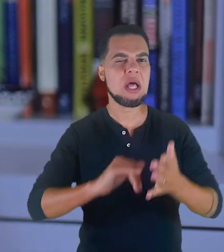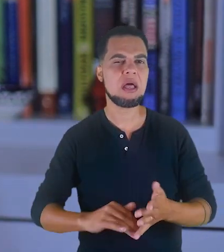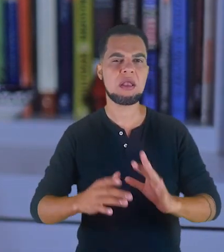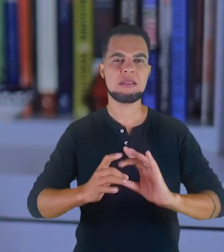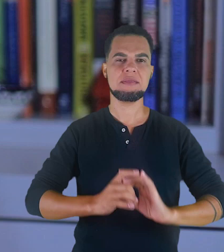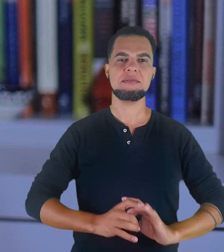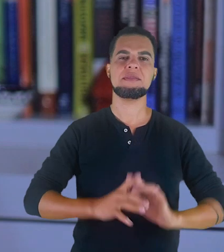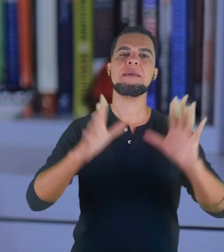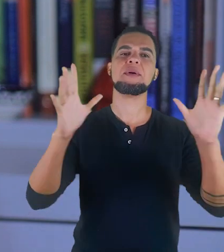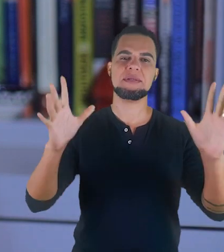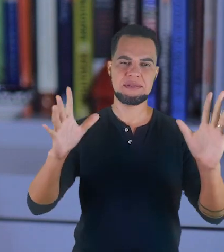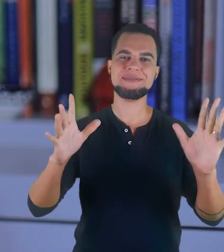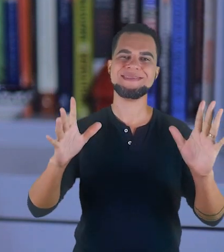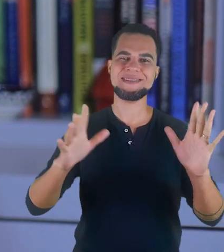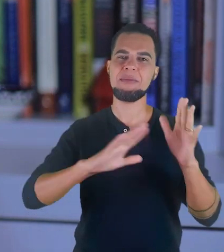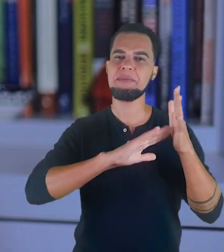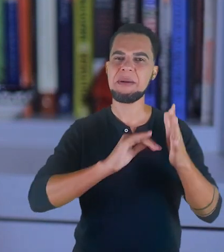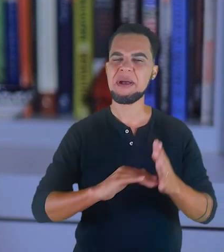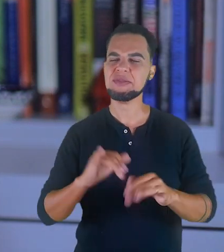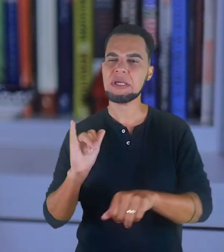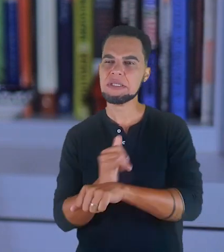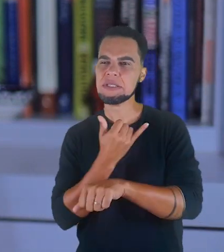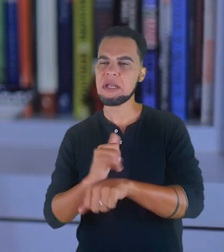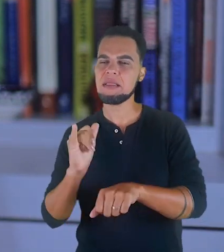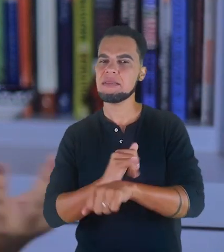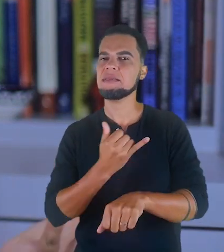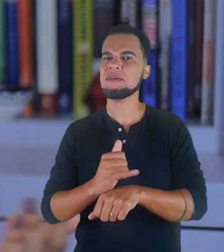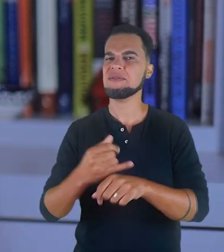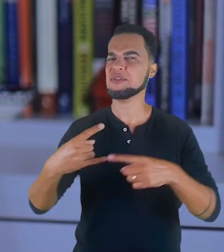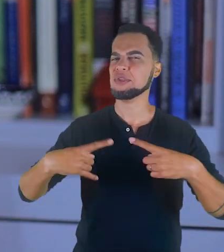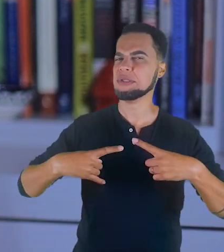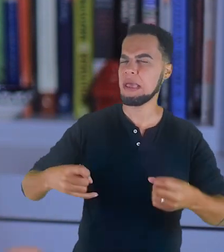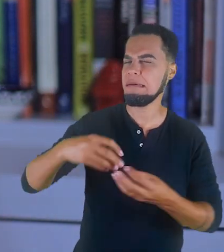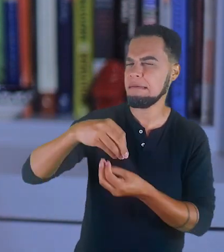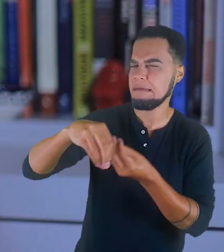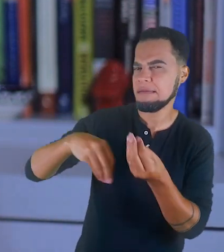which is the ruin of liberal democracy by hybrid war tactics,